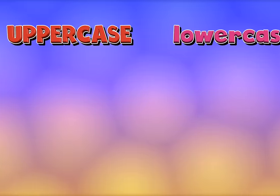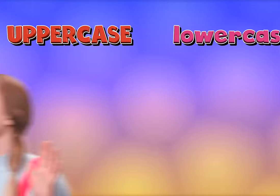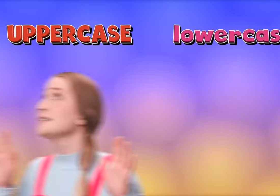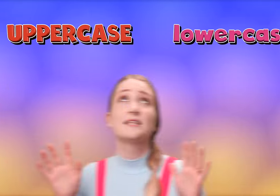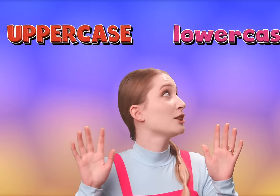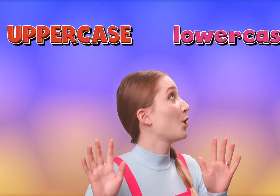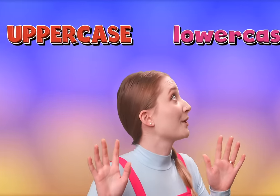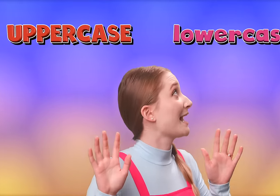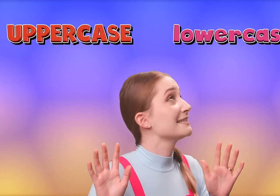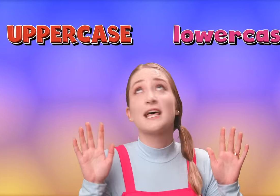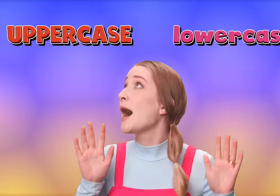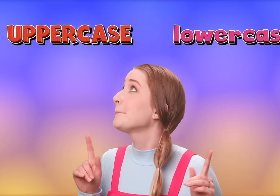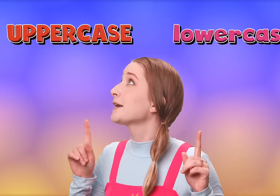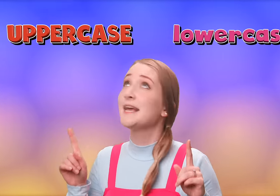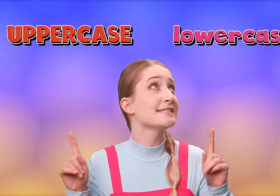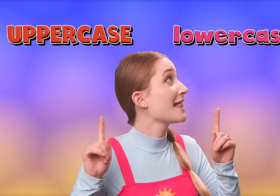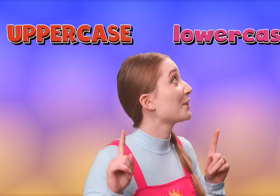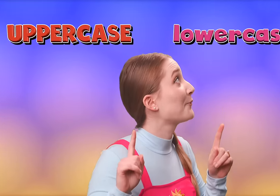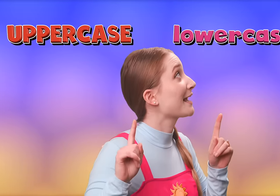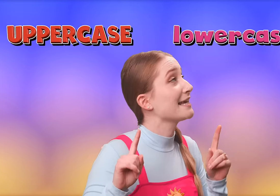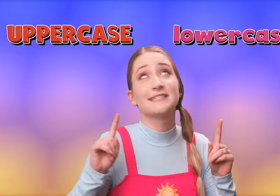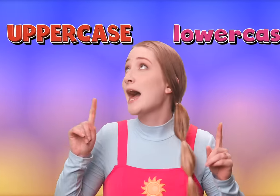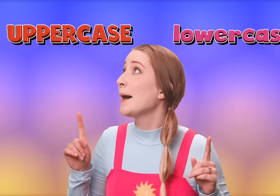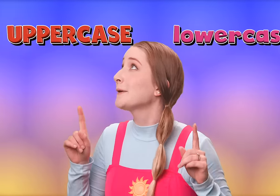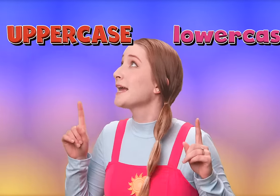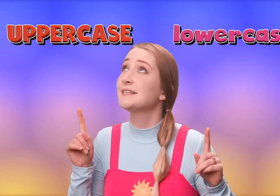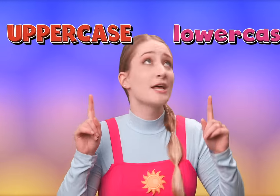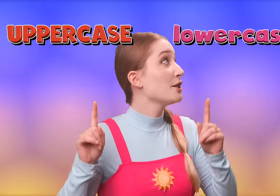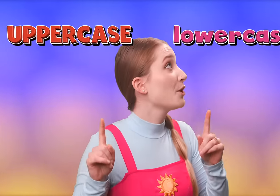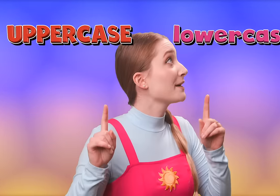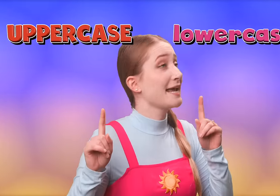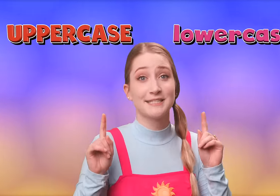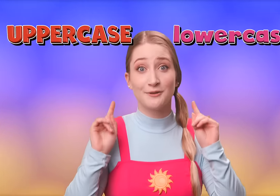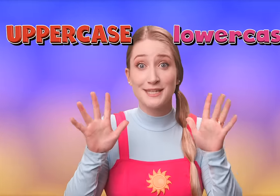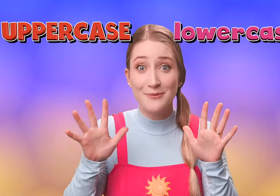Uppercase, lowercase, uppercase, lowercase, upper case, lower case. Now stop.